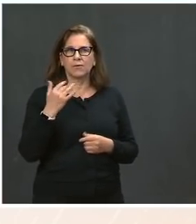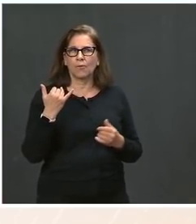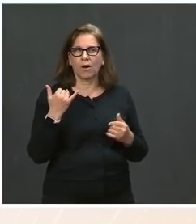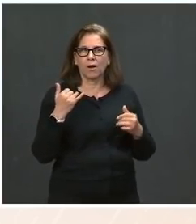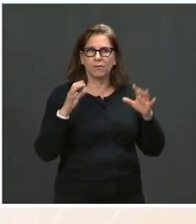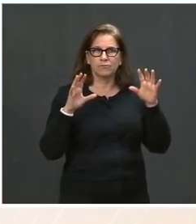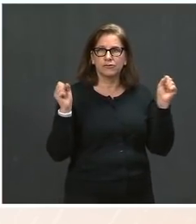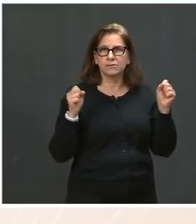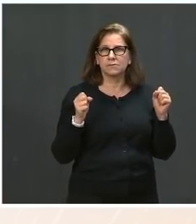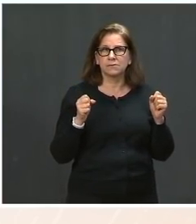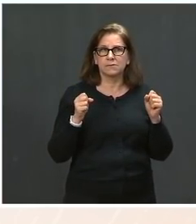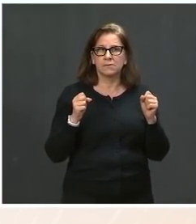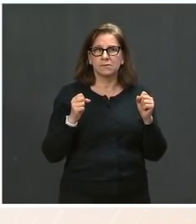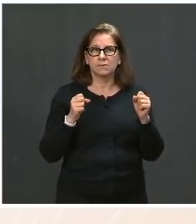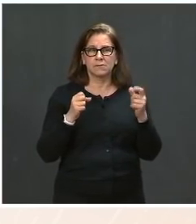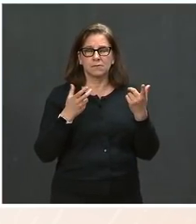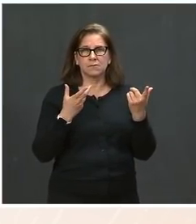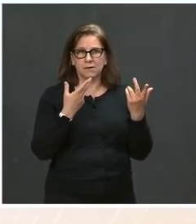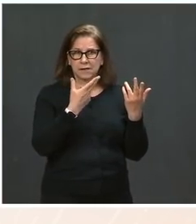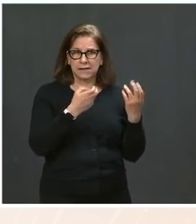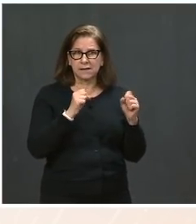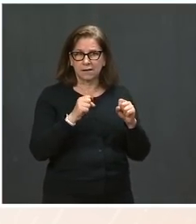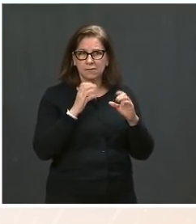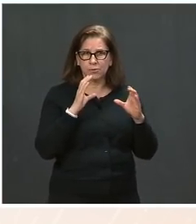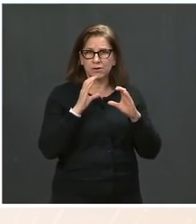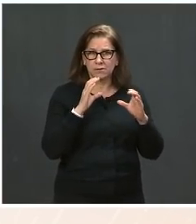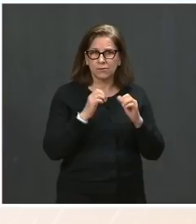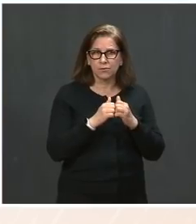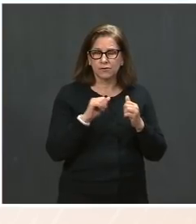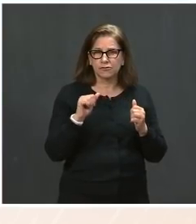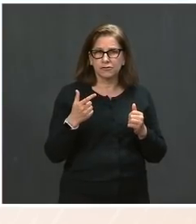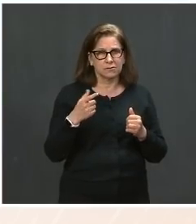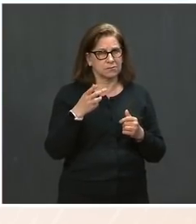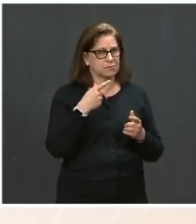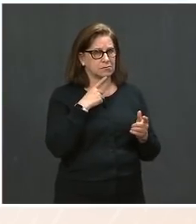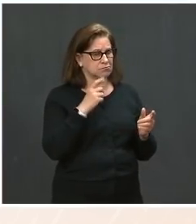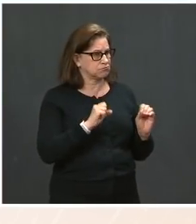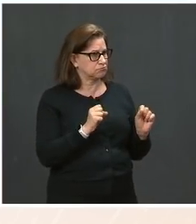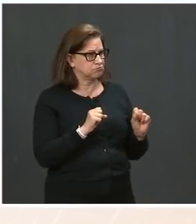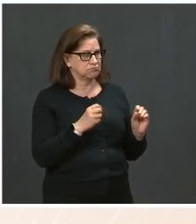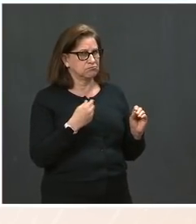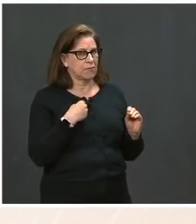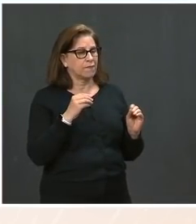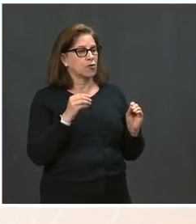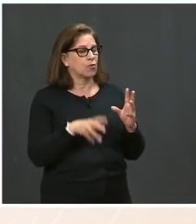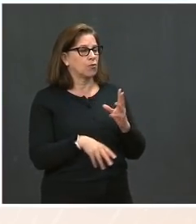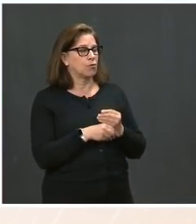Ms. Psaki: He certainly can. I don't have anything to predict for you on that at this point in time. The Press: And the question from my colleague is next.